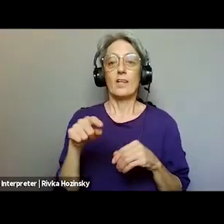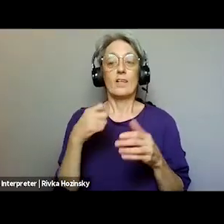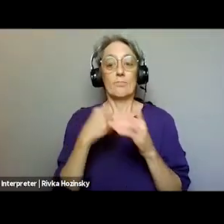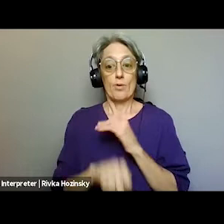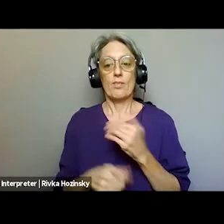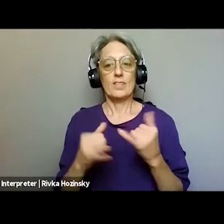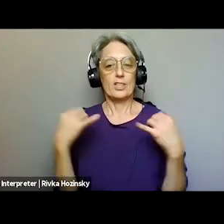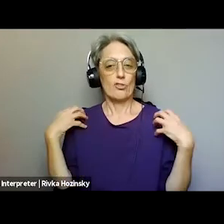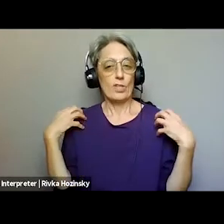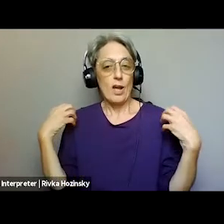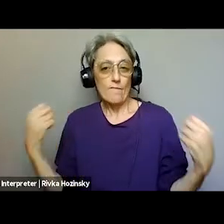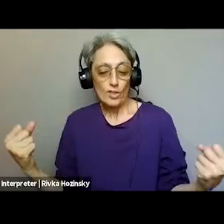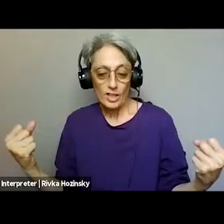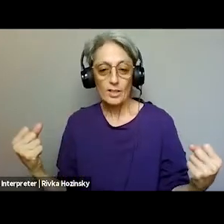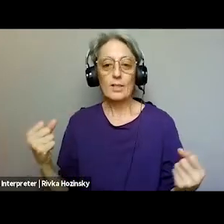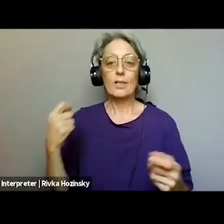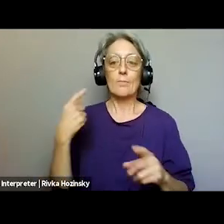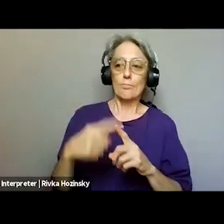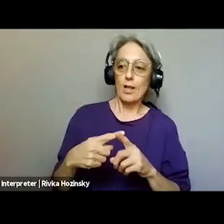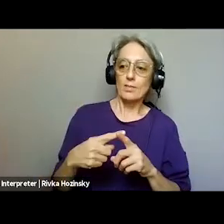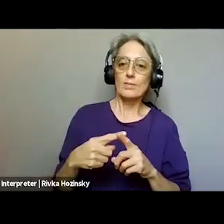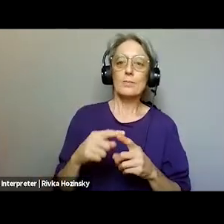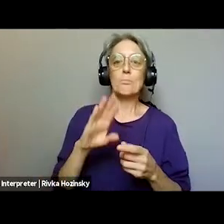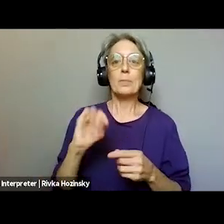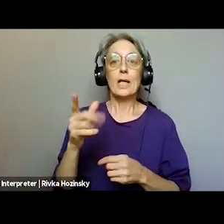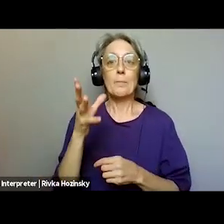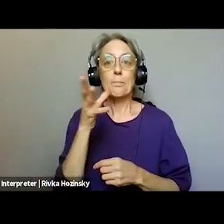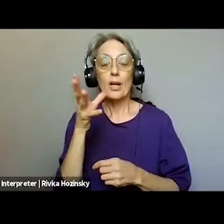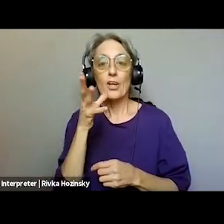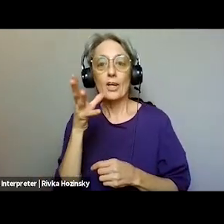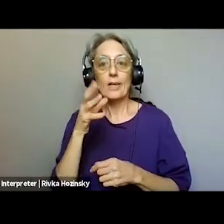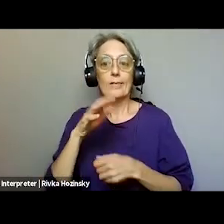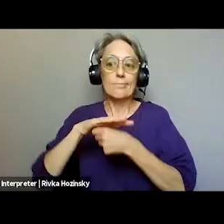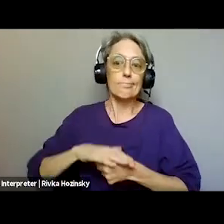adjusting to the stressors of parenthood and dealing with stressors related to fatigue,